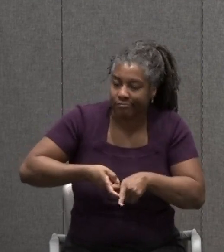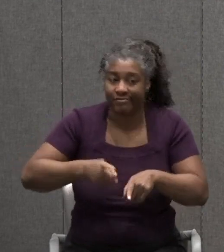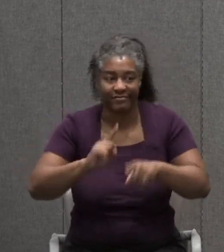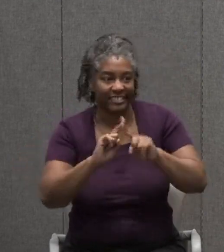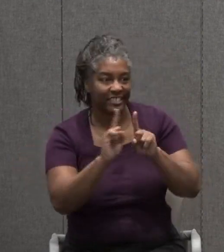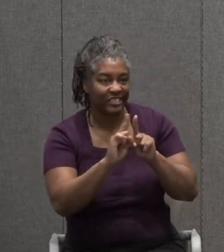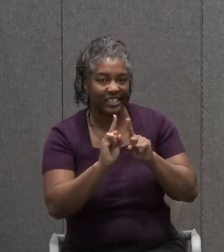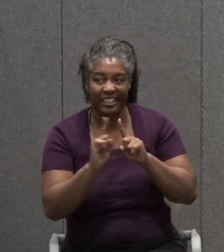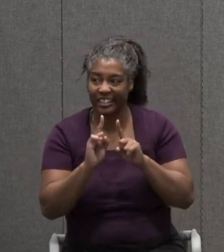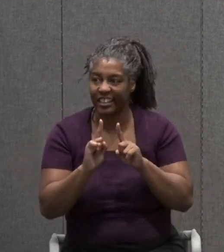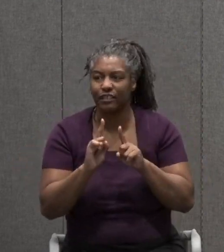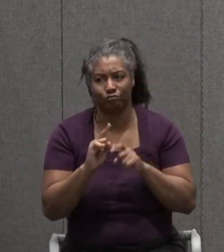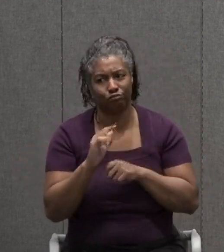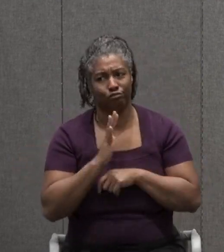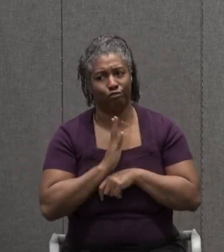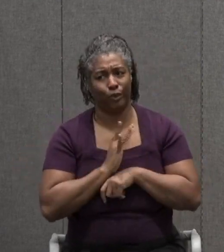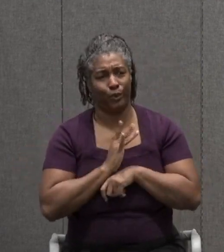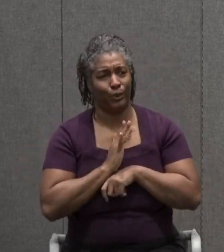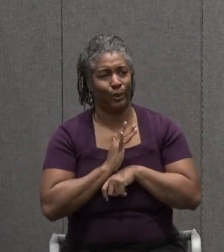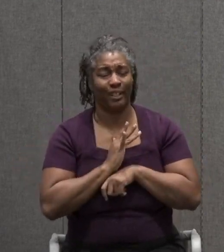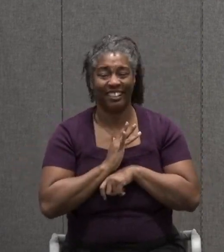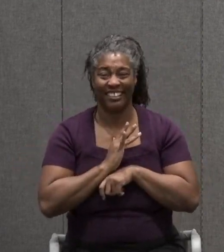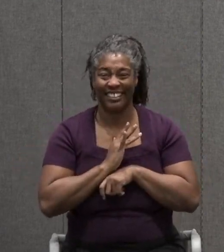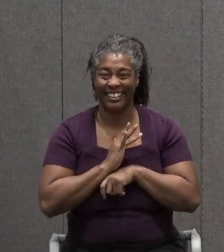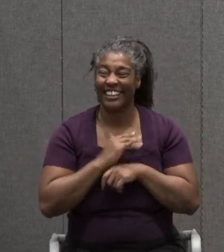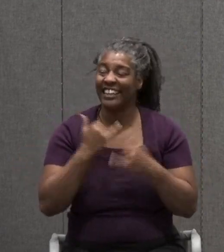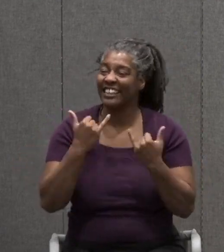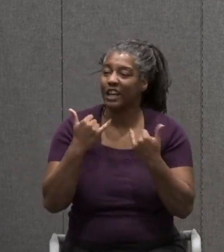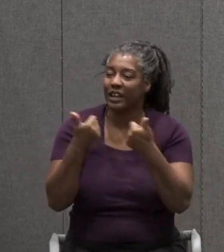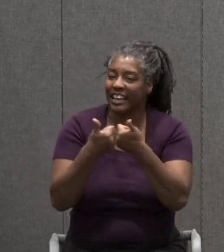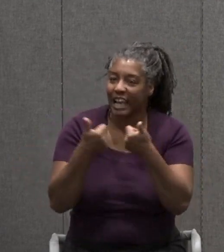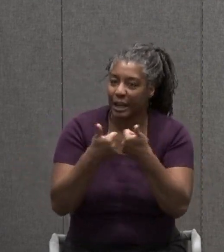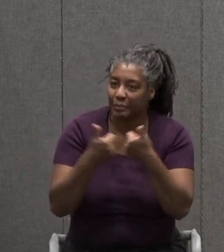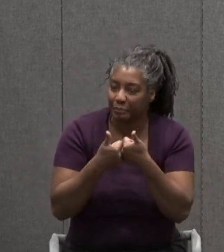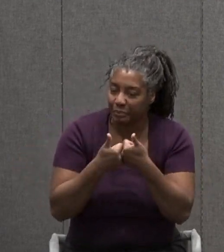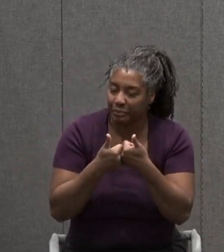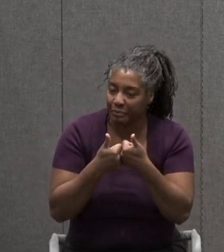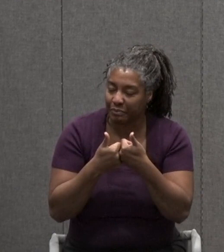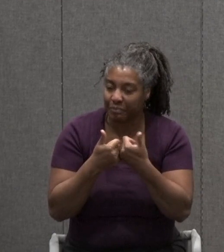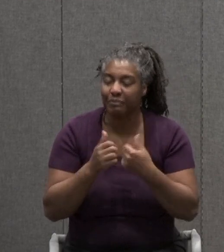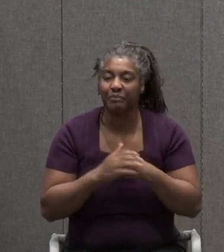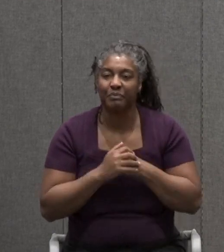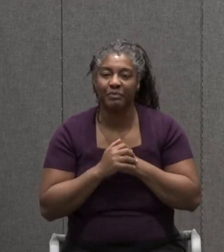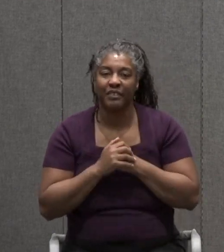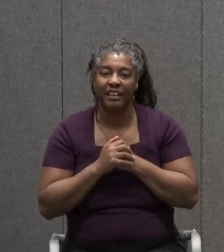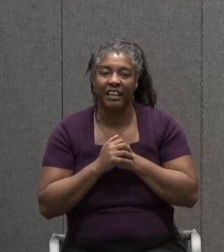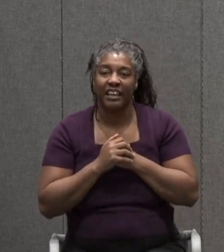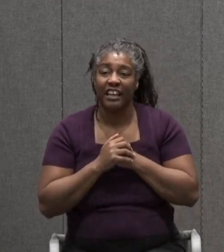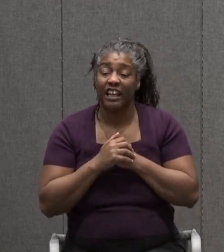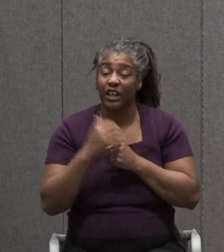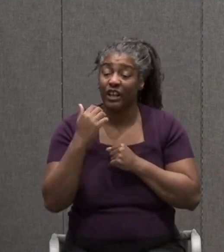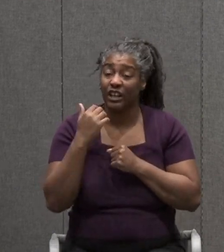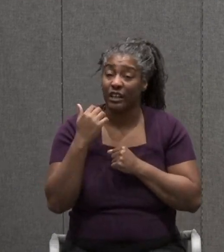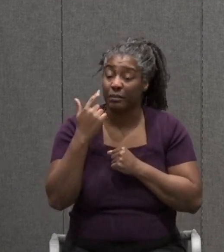If you like you can join me for some. The first one we're gonna do is because you guys are really hard on your wrists and your fingers.